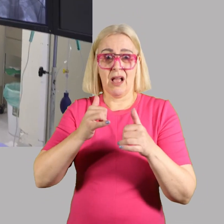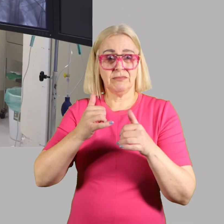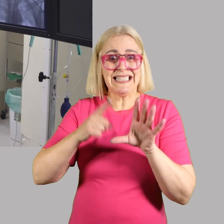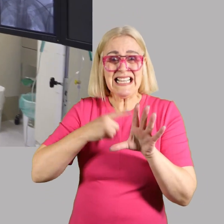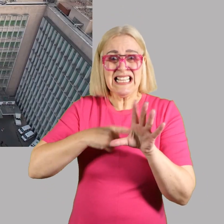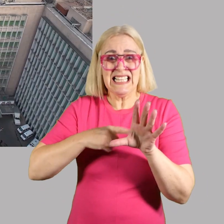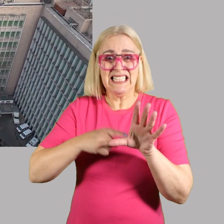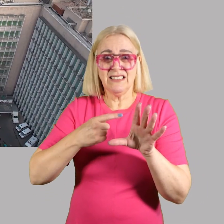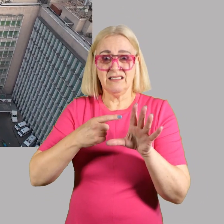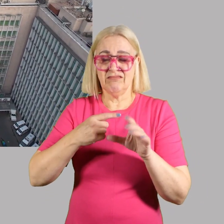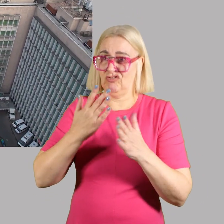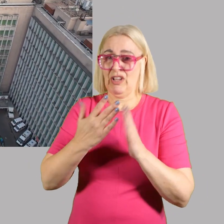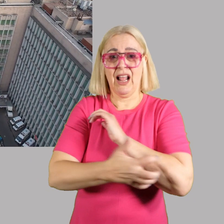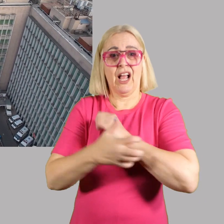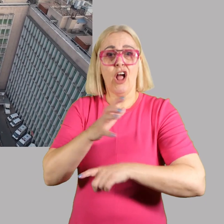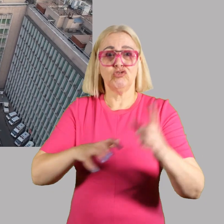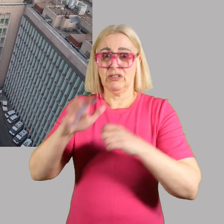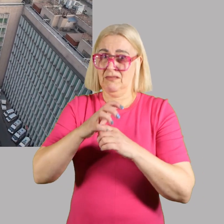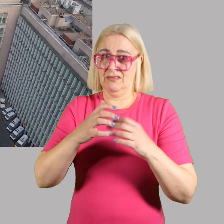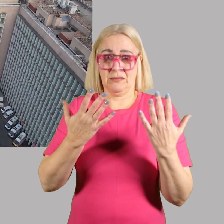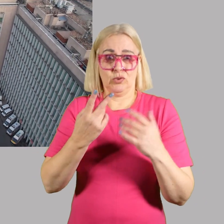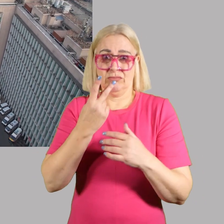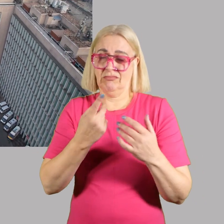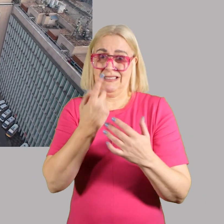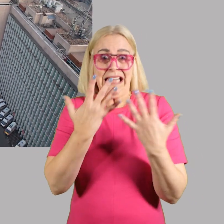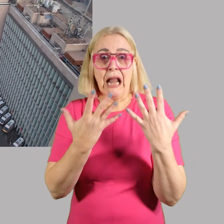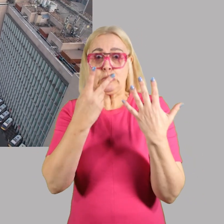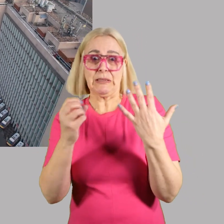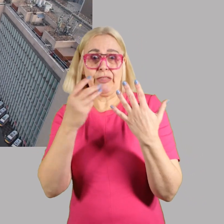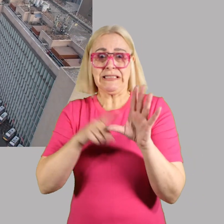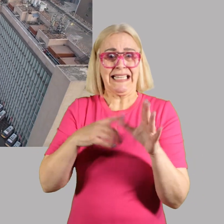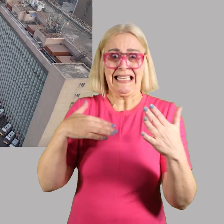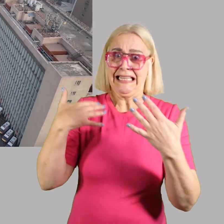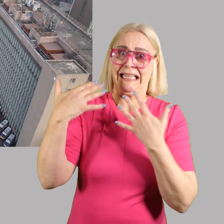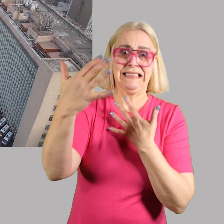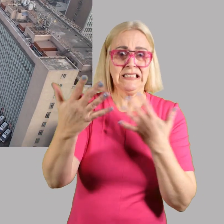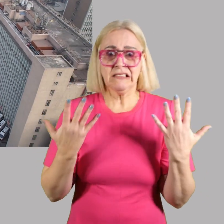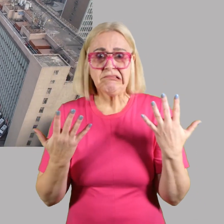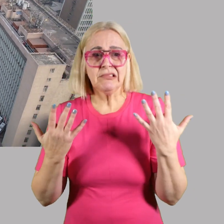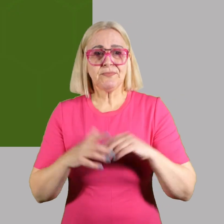we wait many years, sometimes decades, mainly in low and middle income countries.